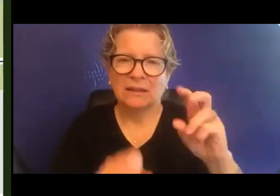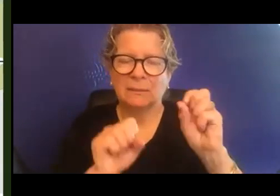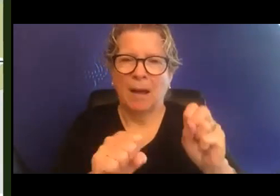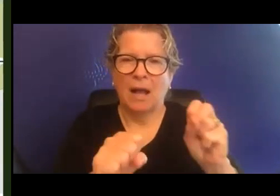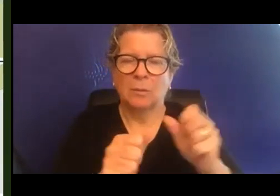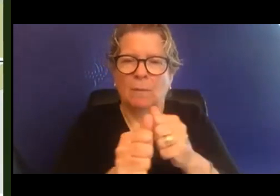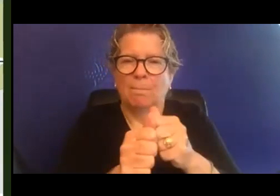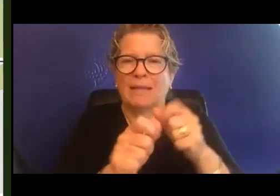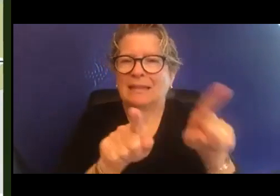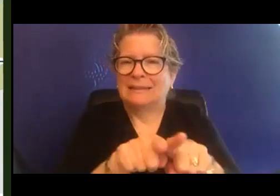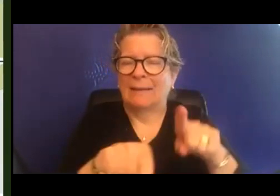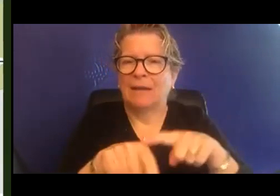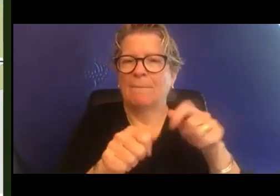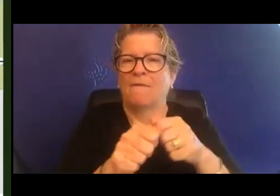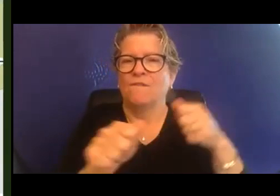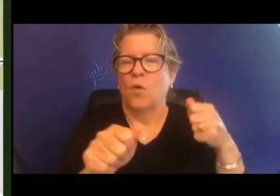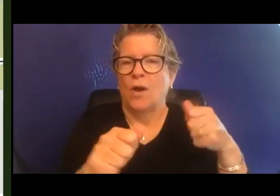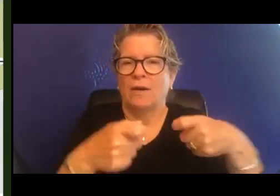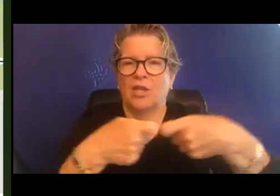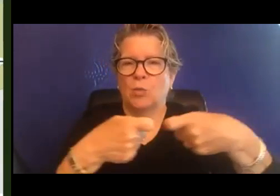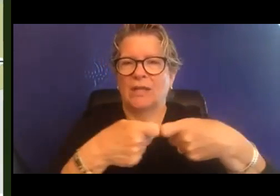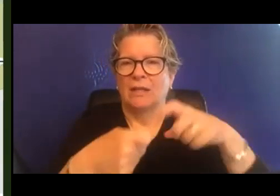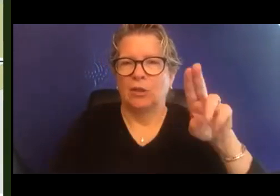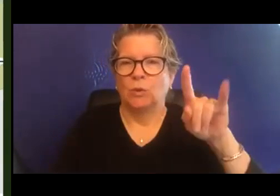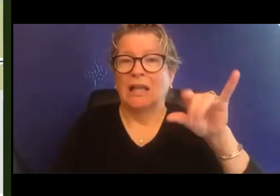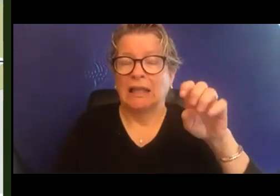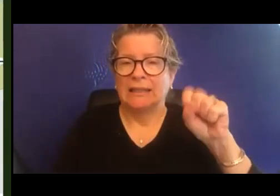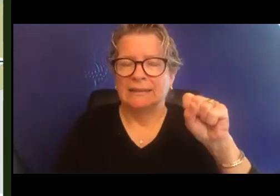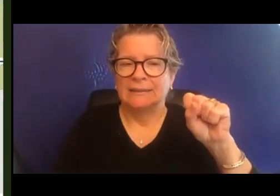Then the other thing -- the other City of Bellevue comes